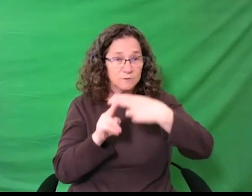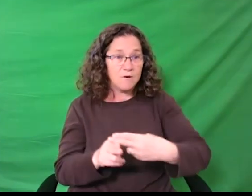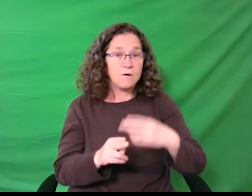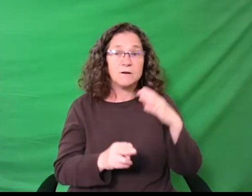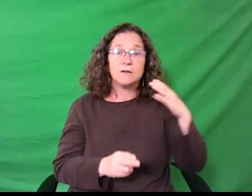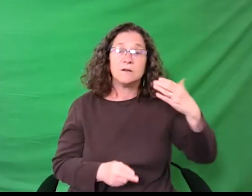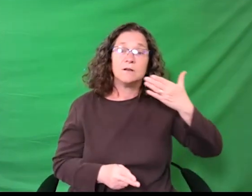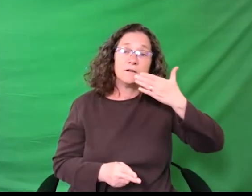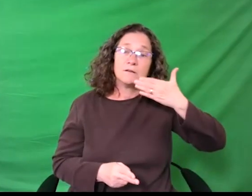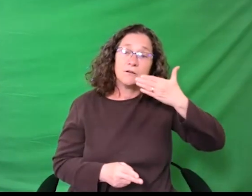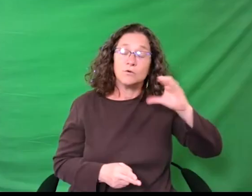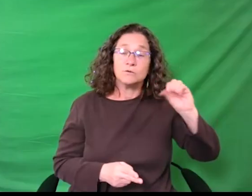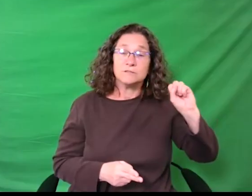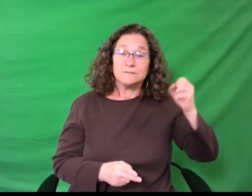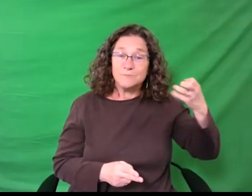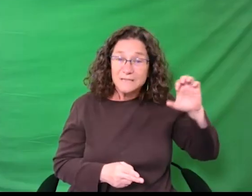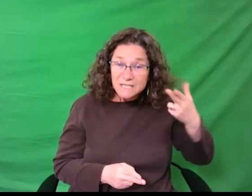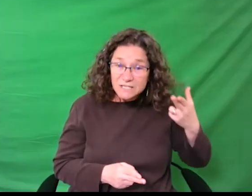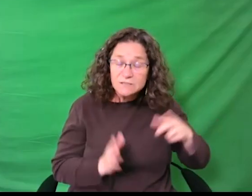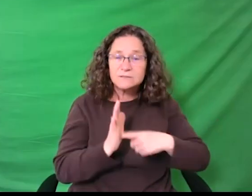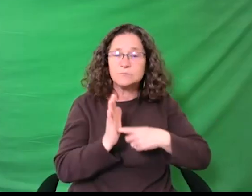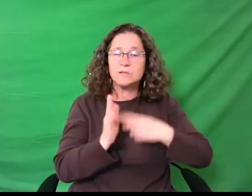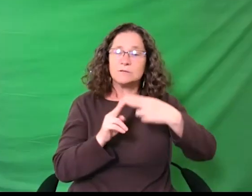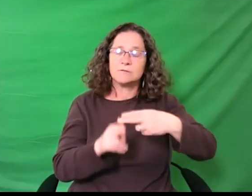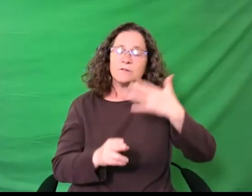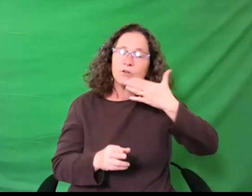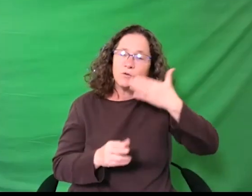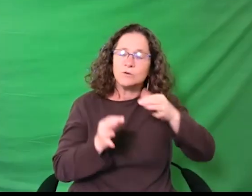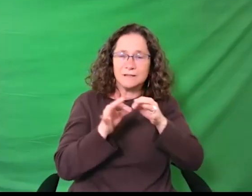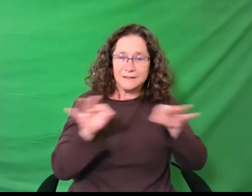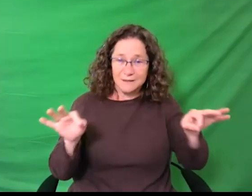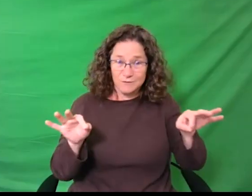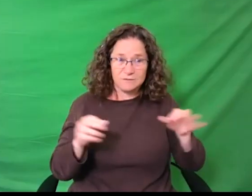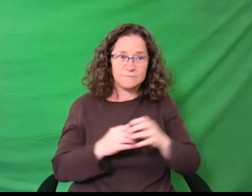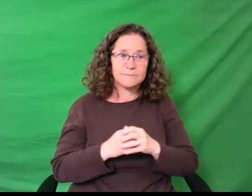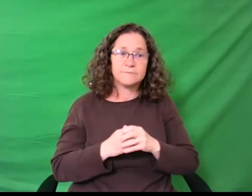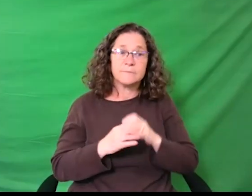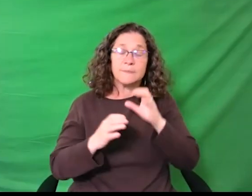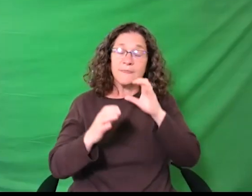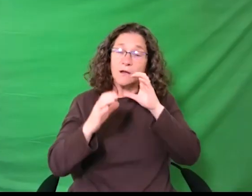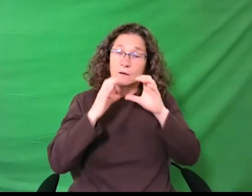It's a system and communication modality to support literacy and phonological